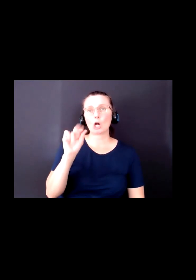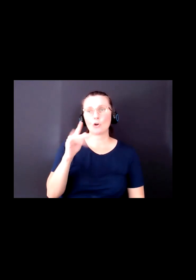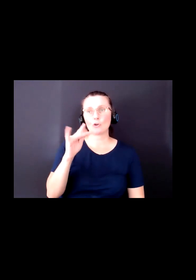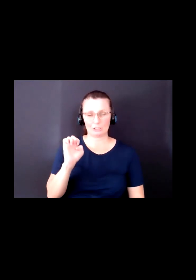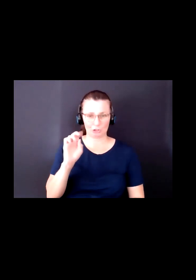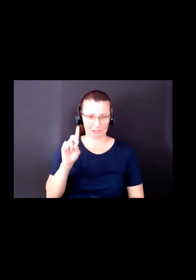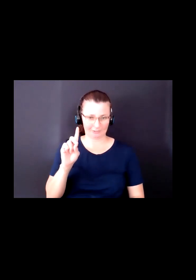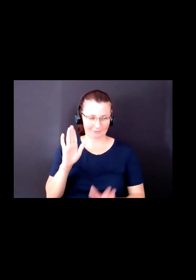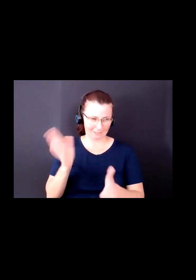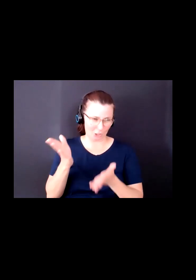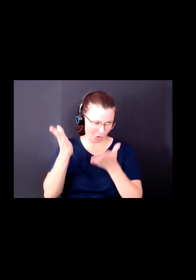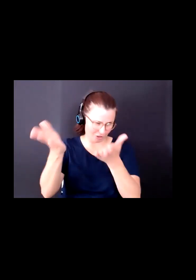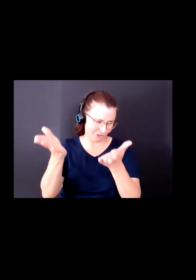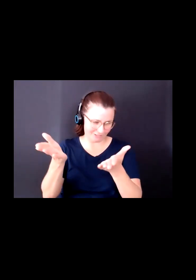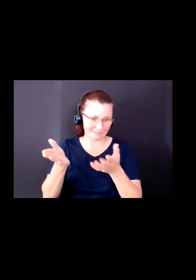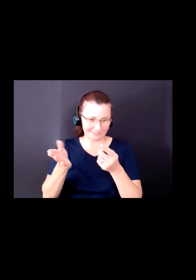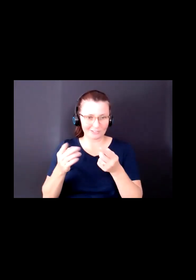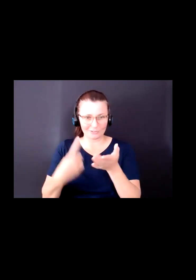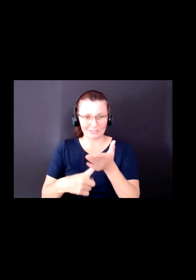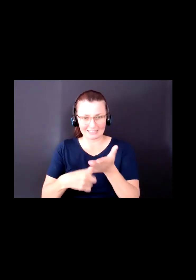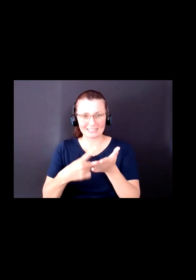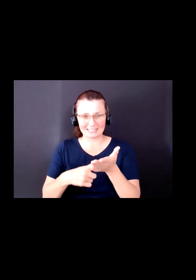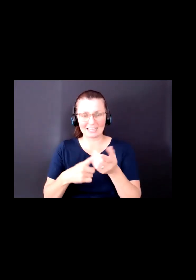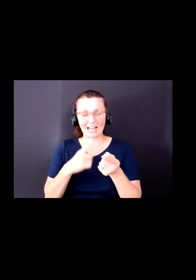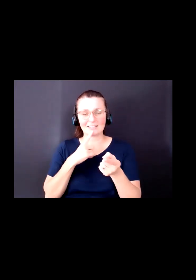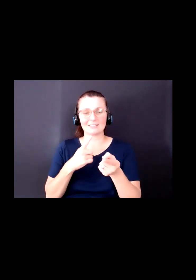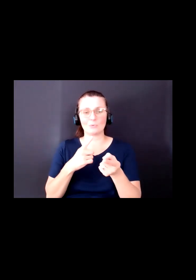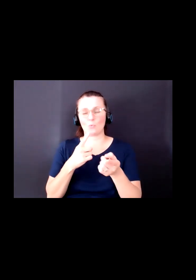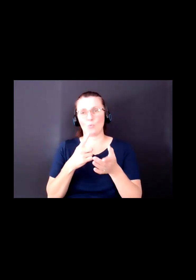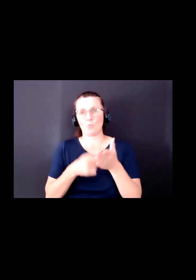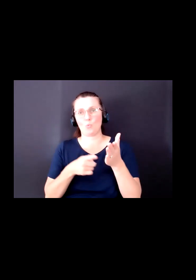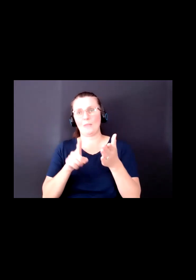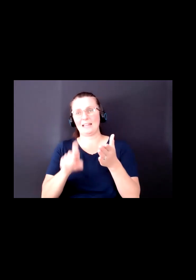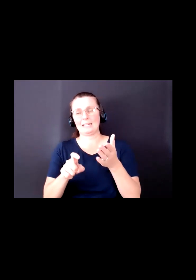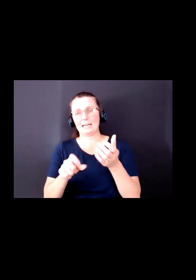or service is appropriate for them. And to prioritize an aid or service that will be effective